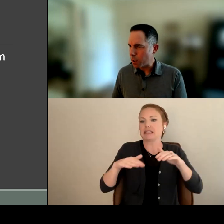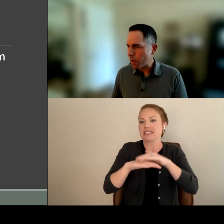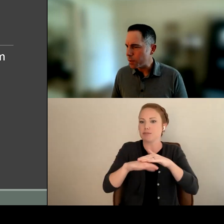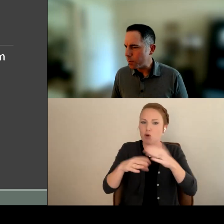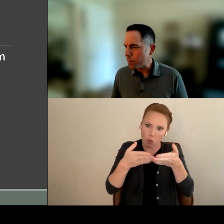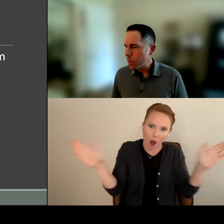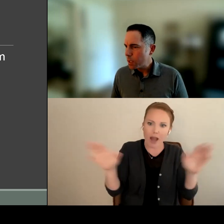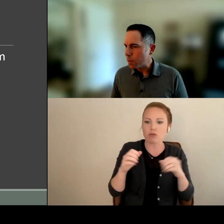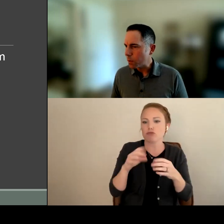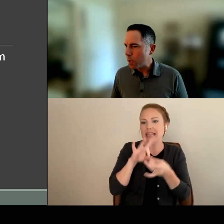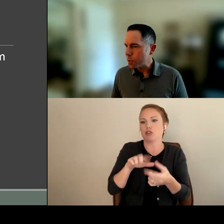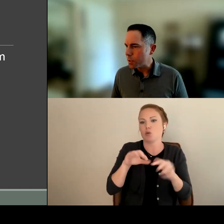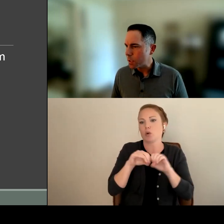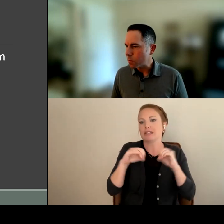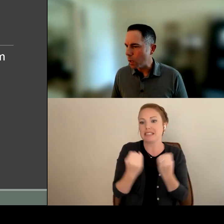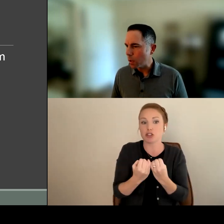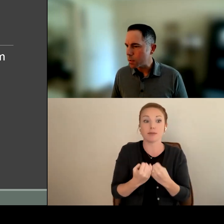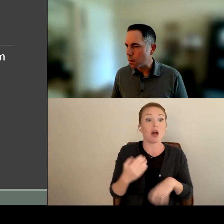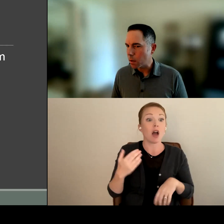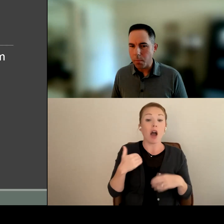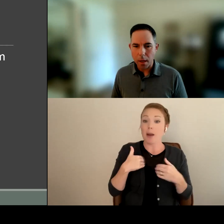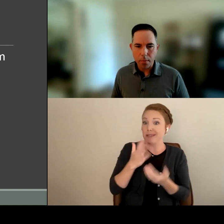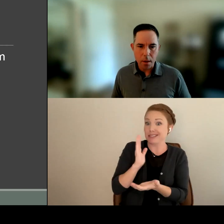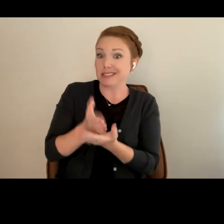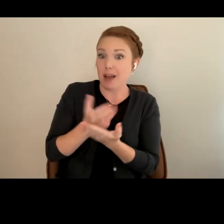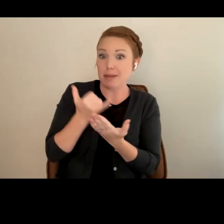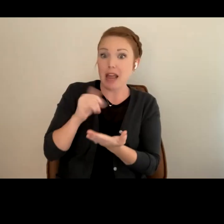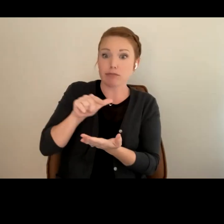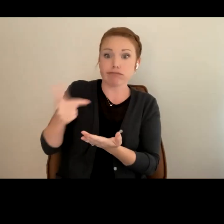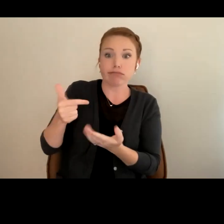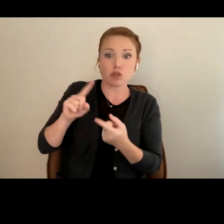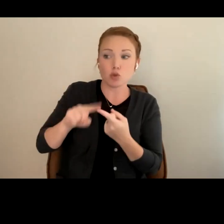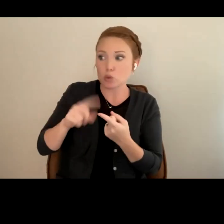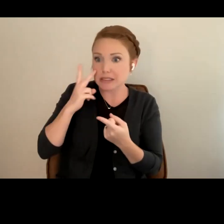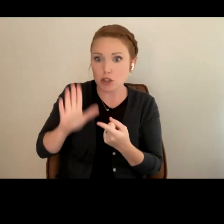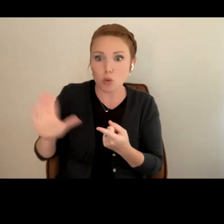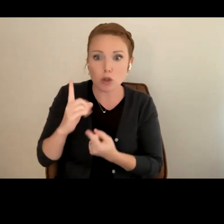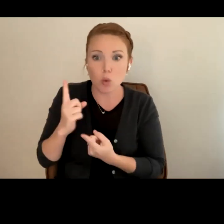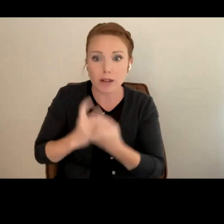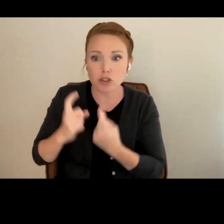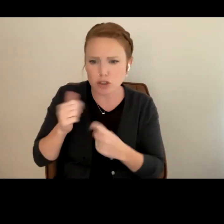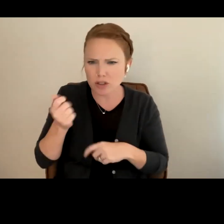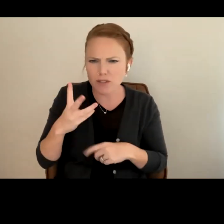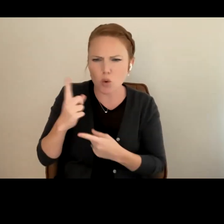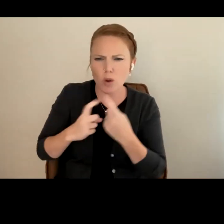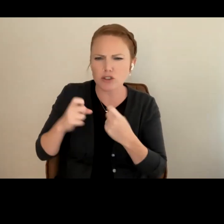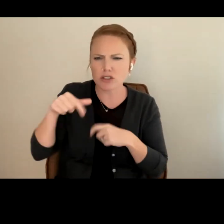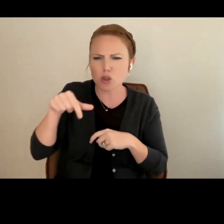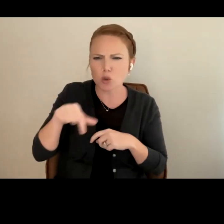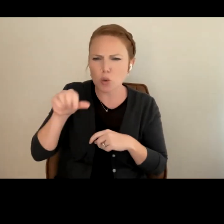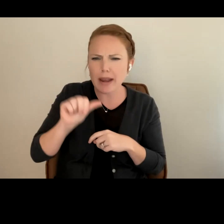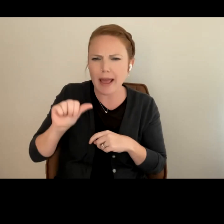and jump onto several questions as well because there's a couple out there in the Q&A.